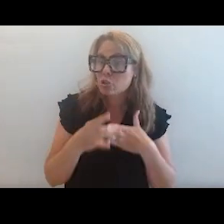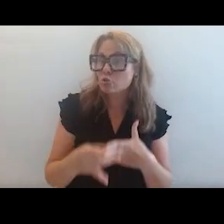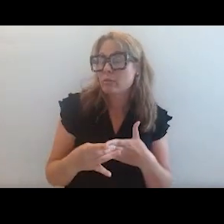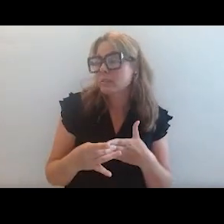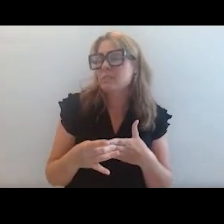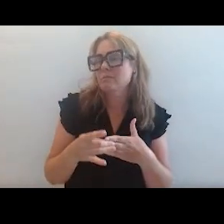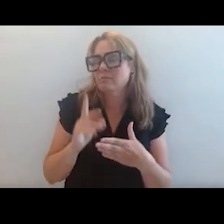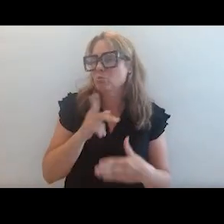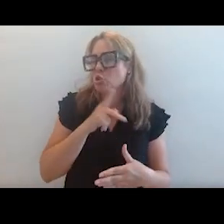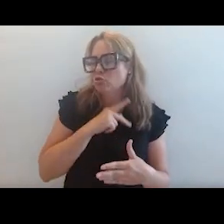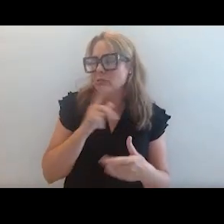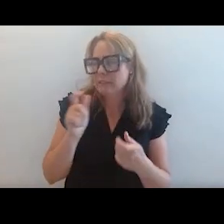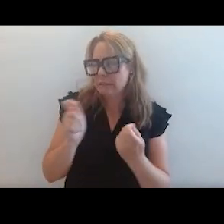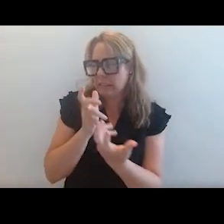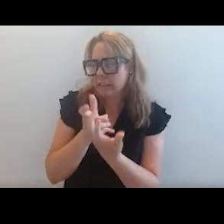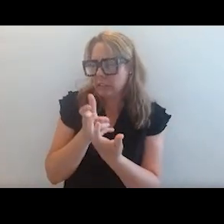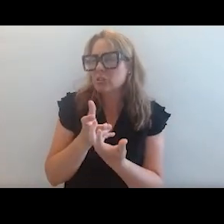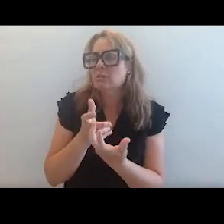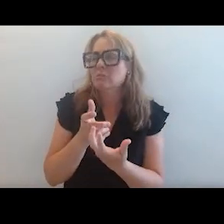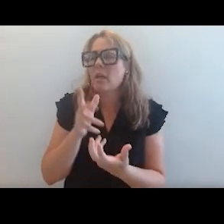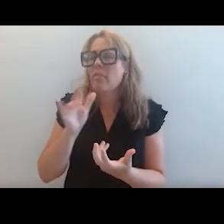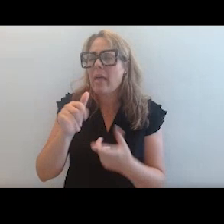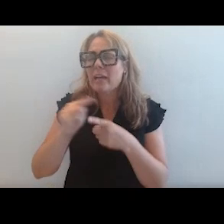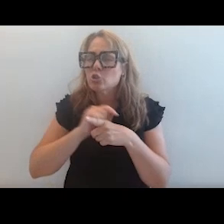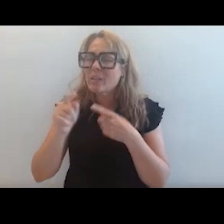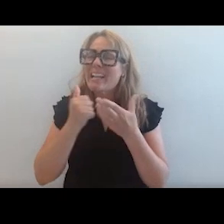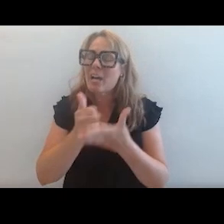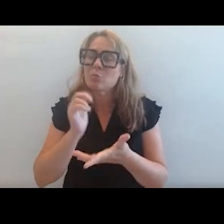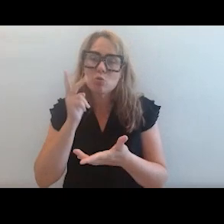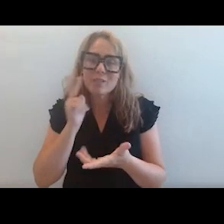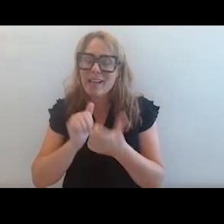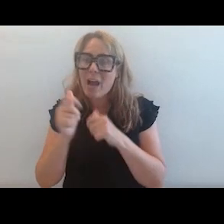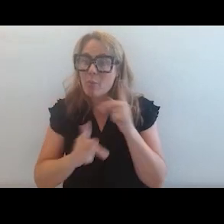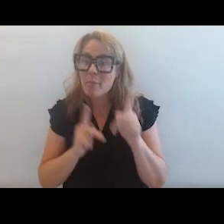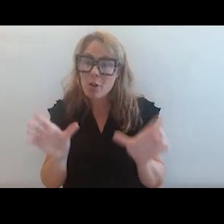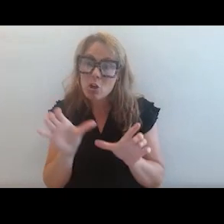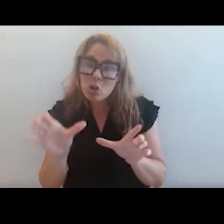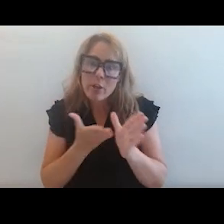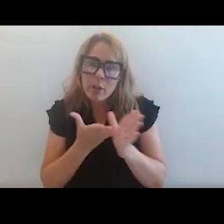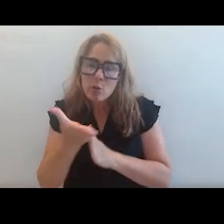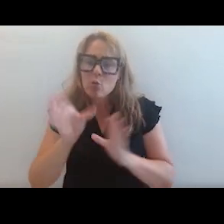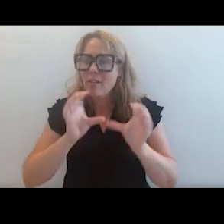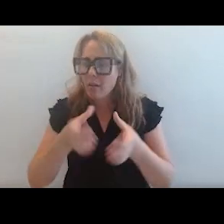Data-Driven Personalization. Digital training lets you see how people are doing as they go